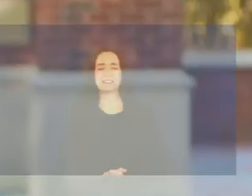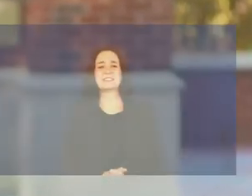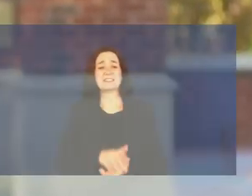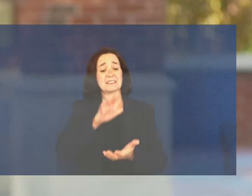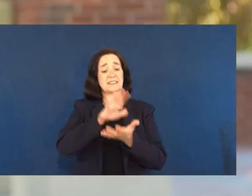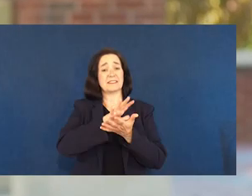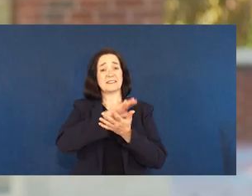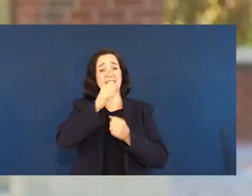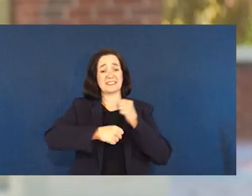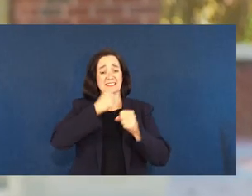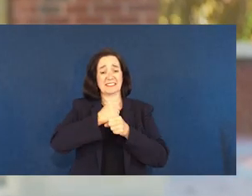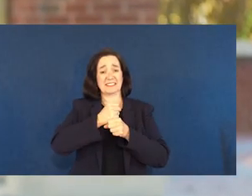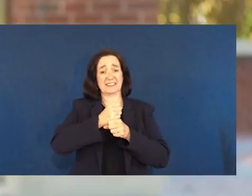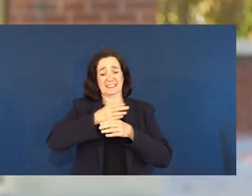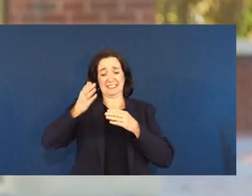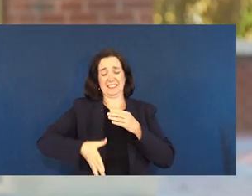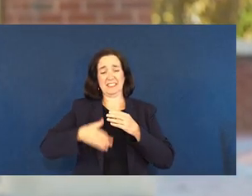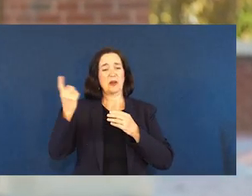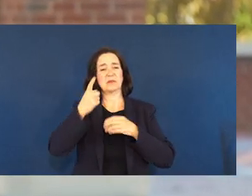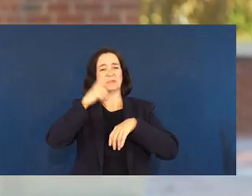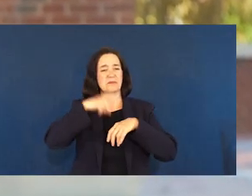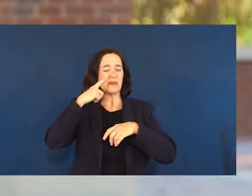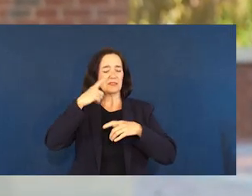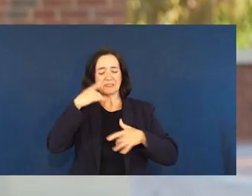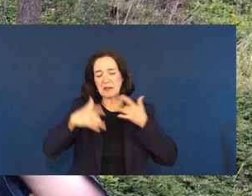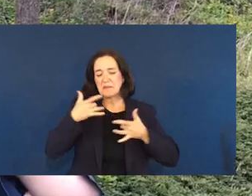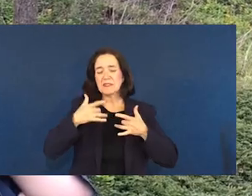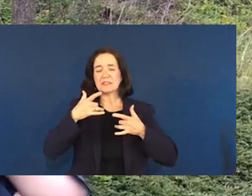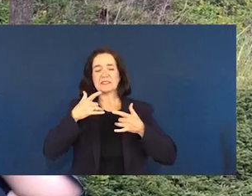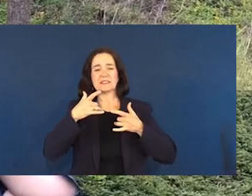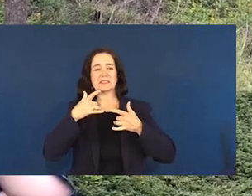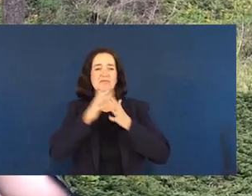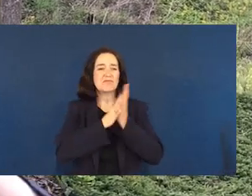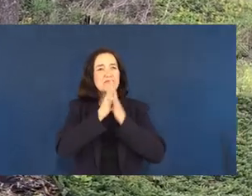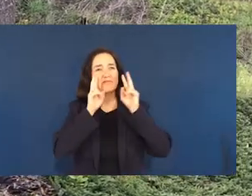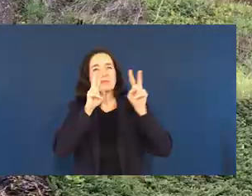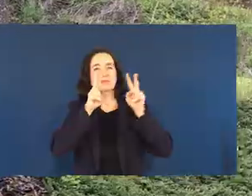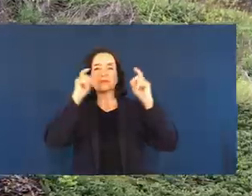The end of the academic year is a time of excitement, of anticipation, of celebration.